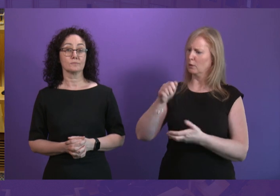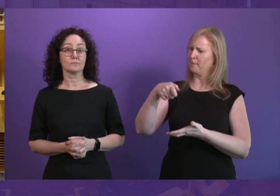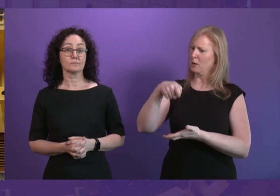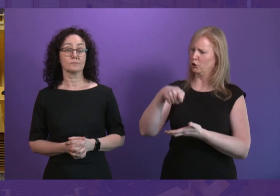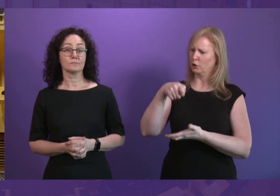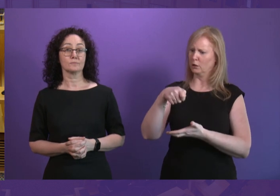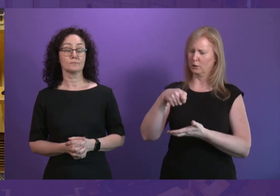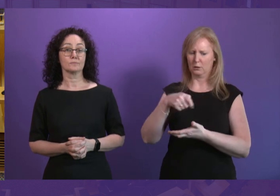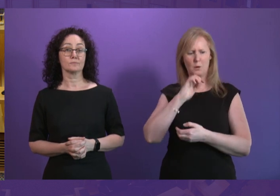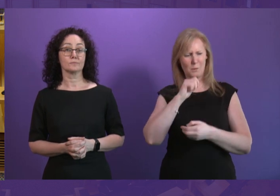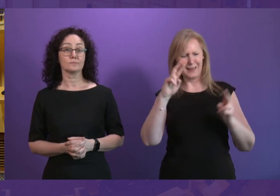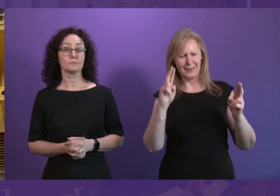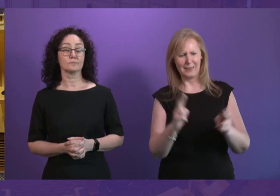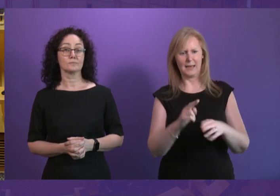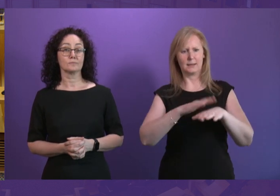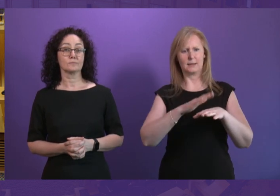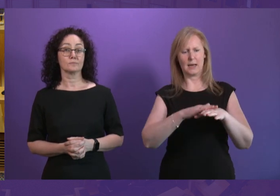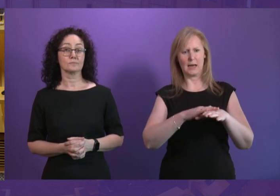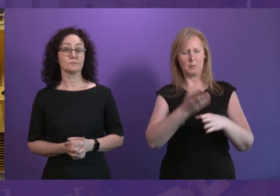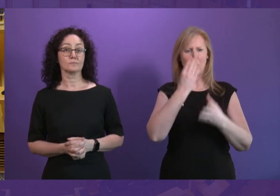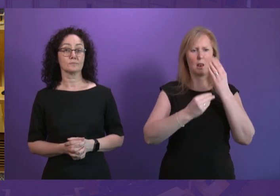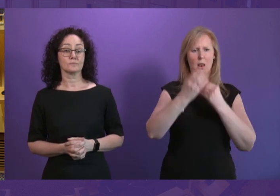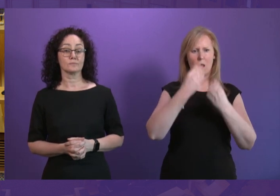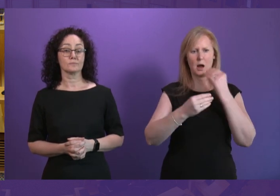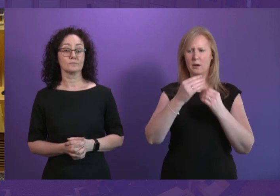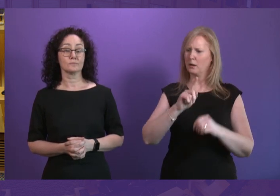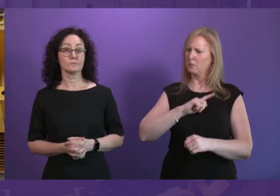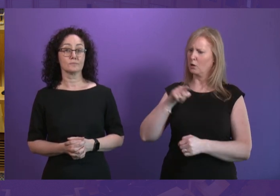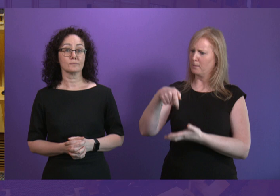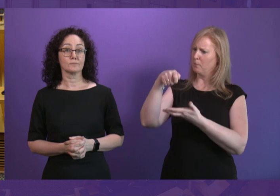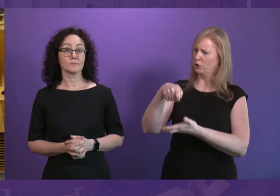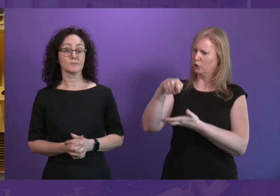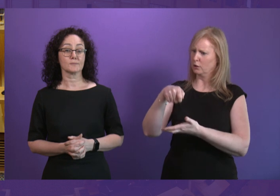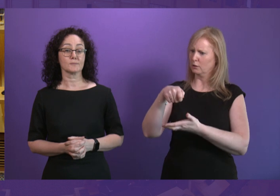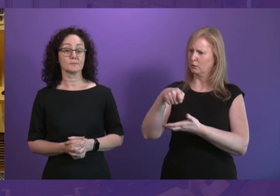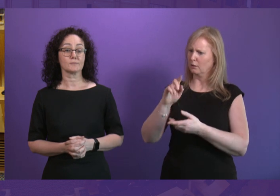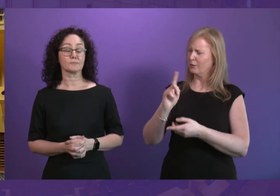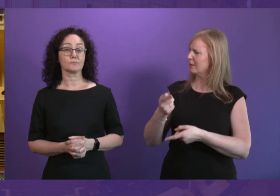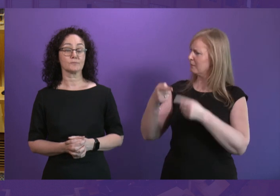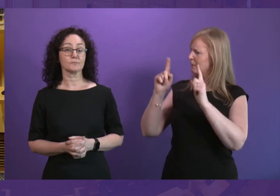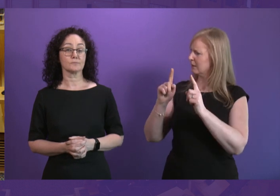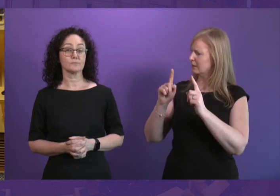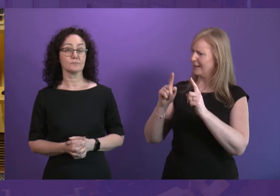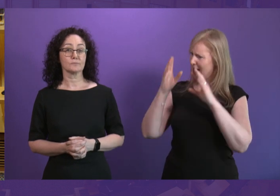being taught in those classes because of her budget. If education is the First Minister’s